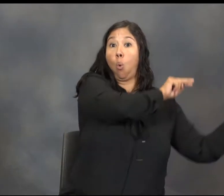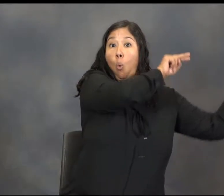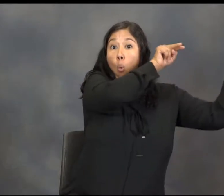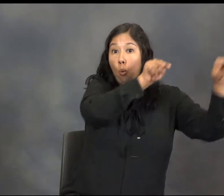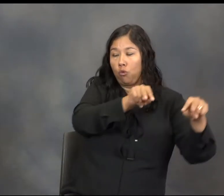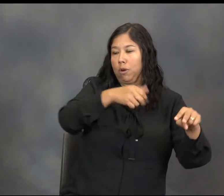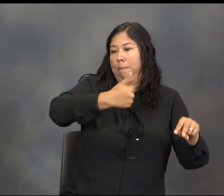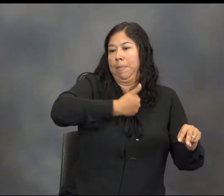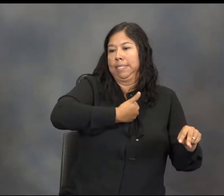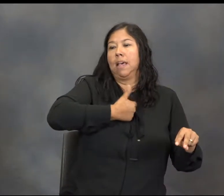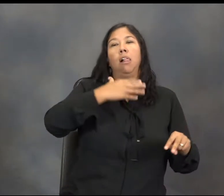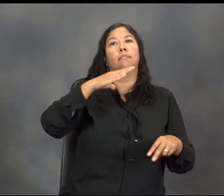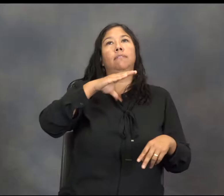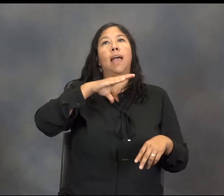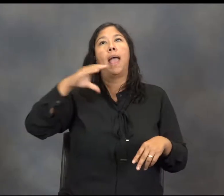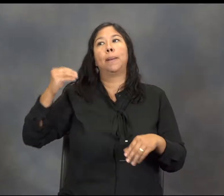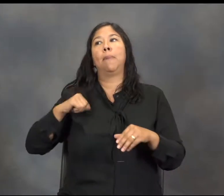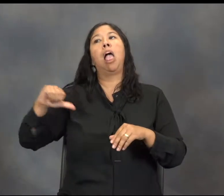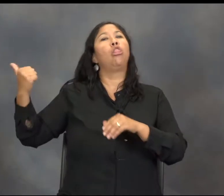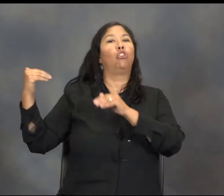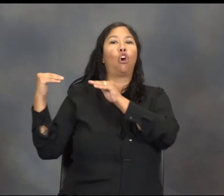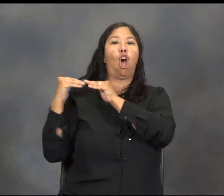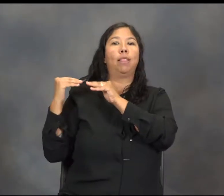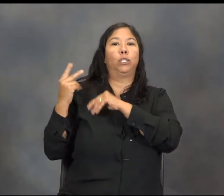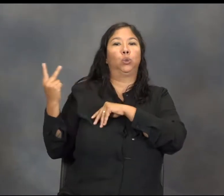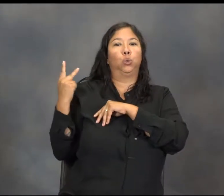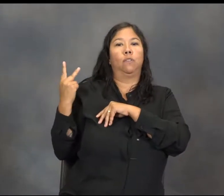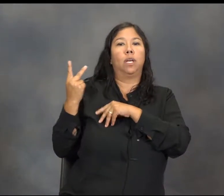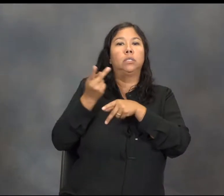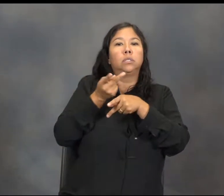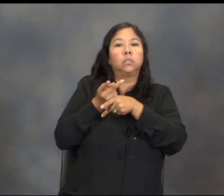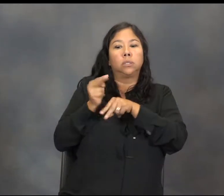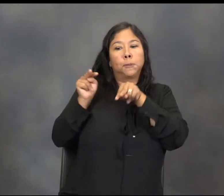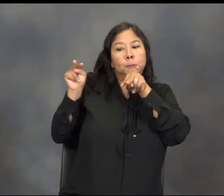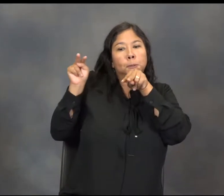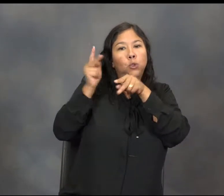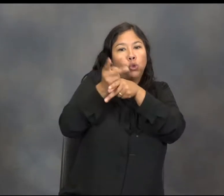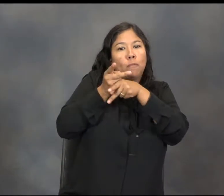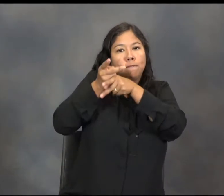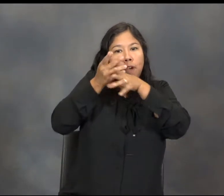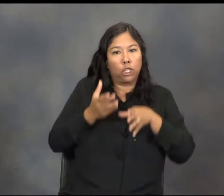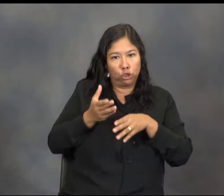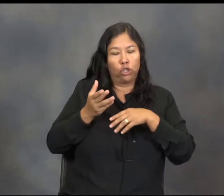or my colleague who is a site coordinator. We take a third look at everything